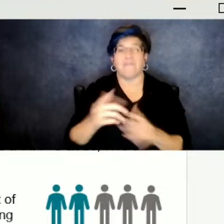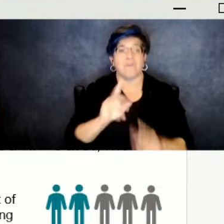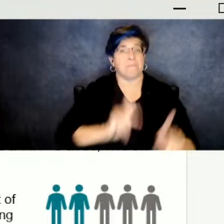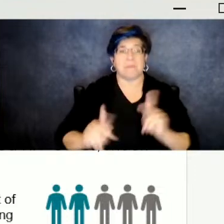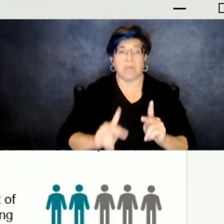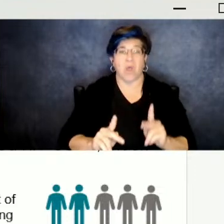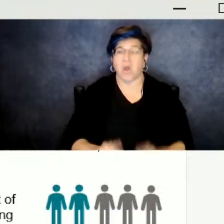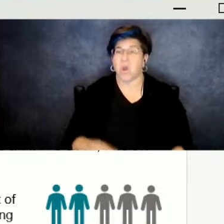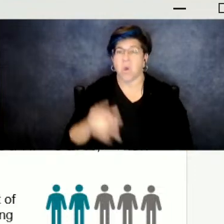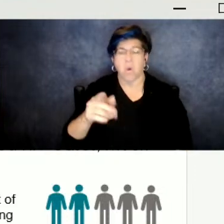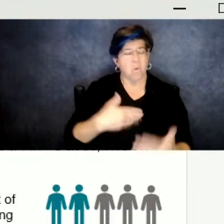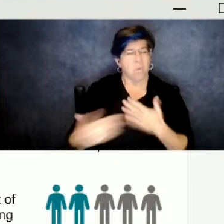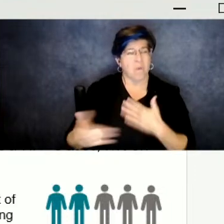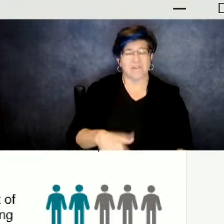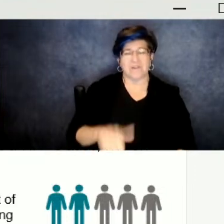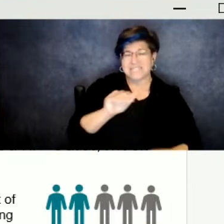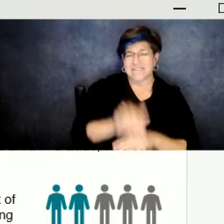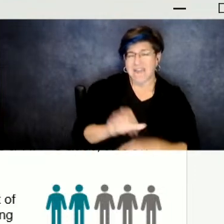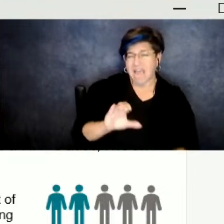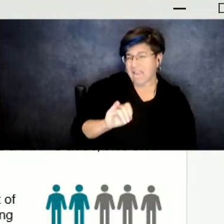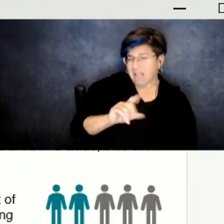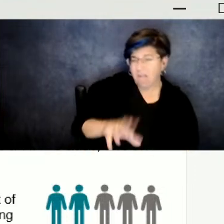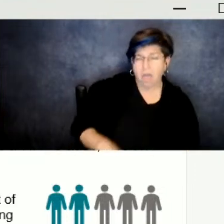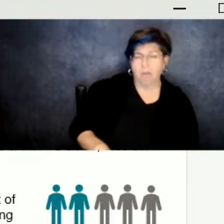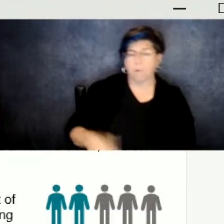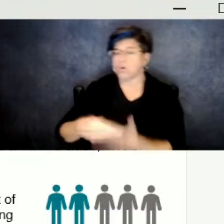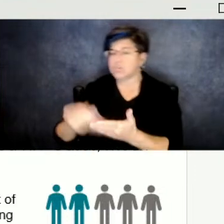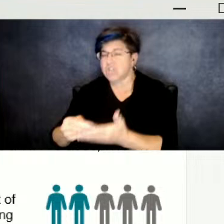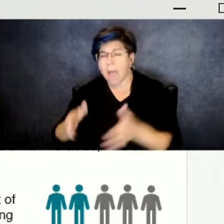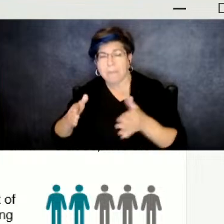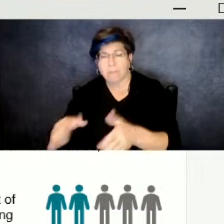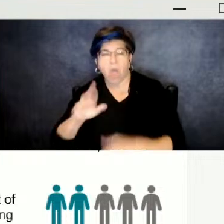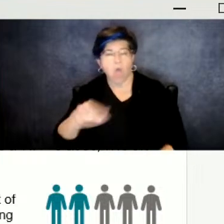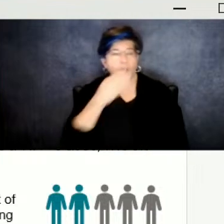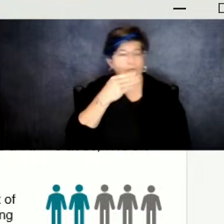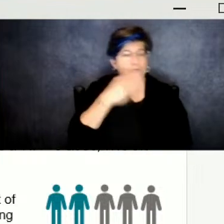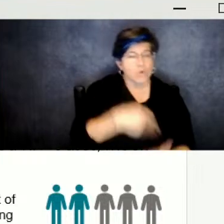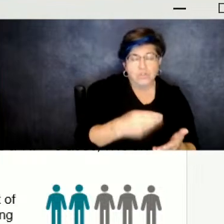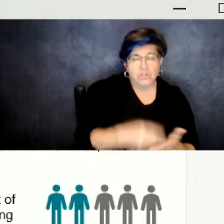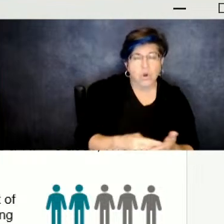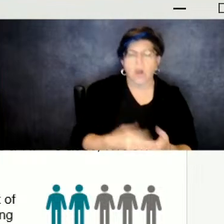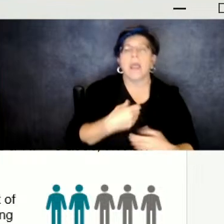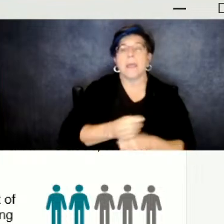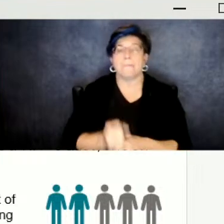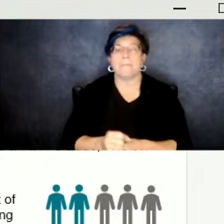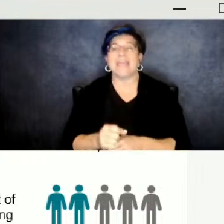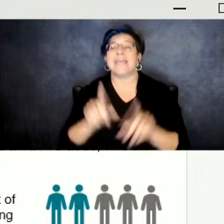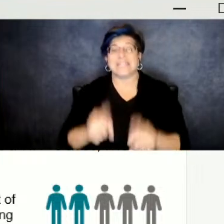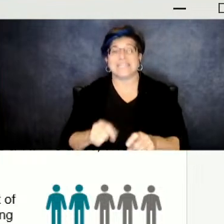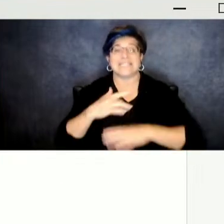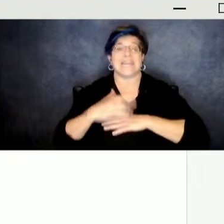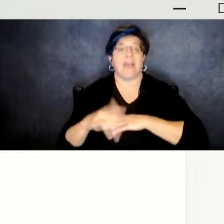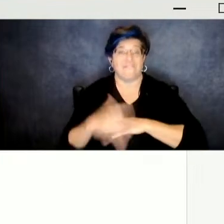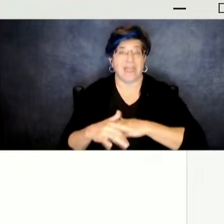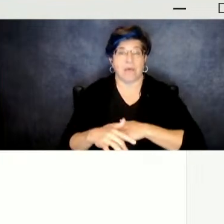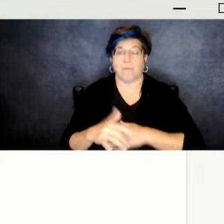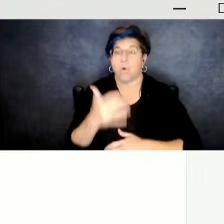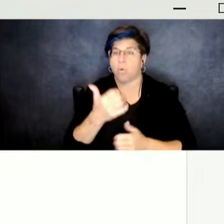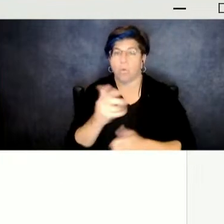AVAILABLE WHEREVER PEOPLE ARE WHETHER IT'S A NIGHTCLUB OR IT'S A SHOPPING MALL OR A